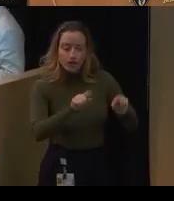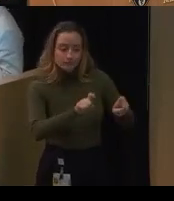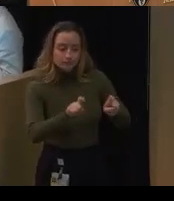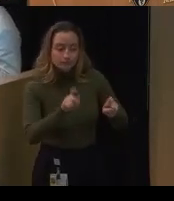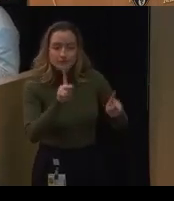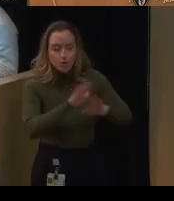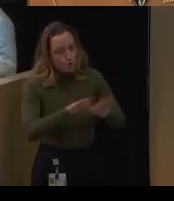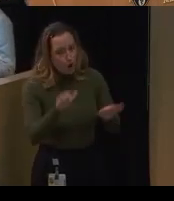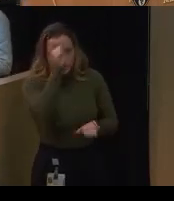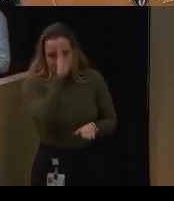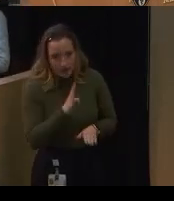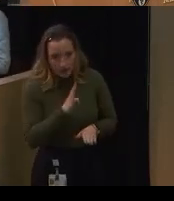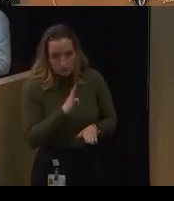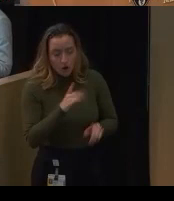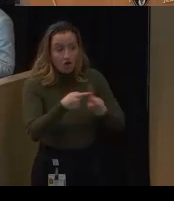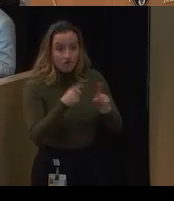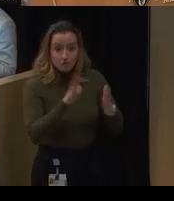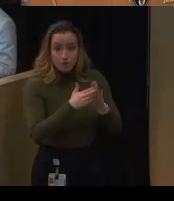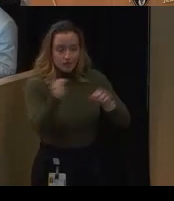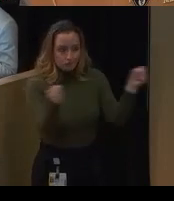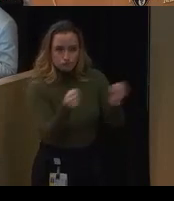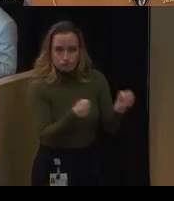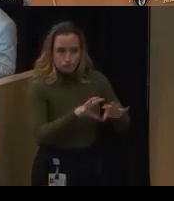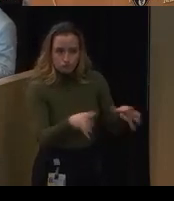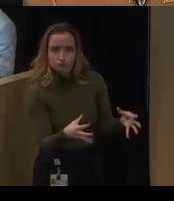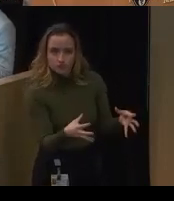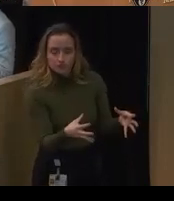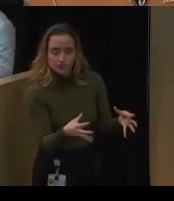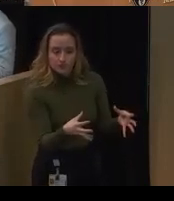folks from the community we basically wanted to make sure that we could set up a real-time fmri